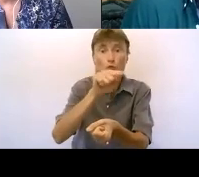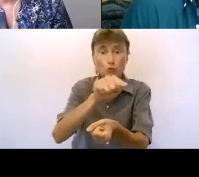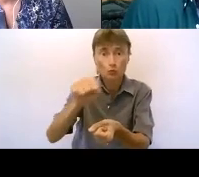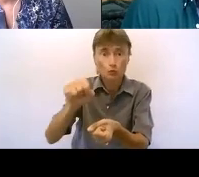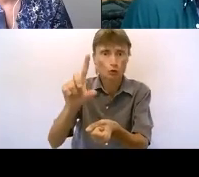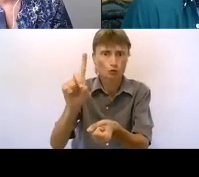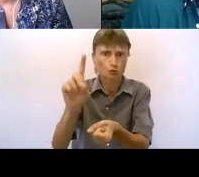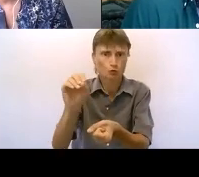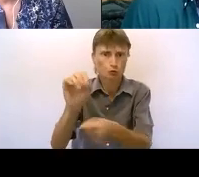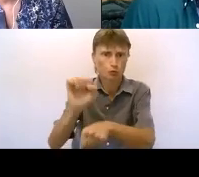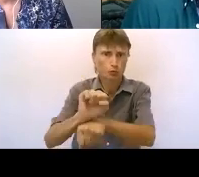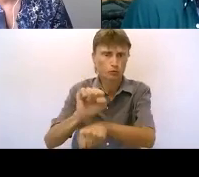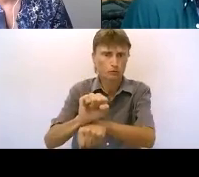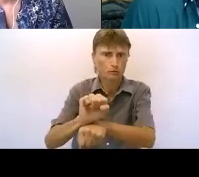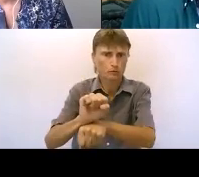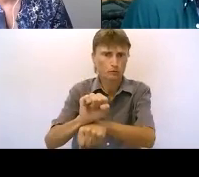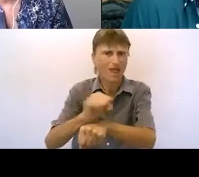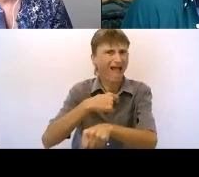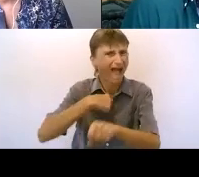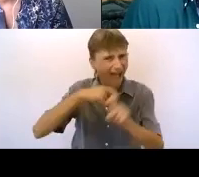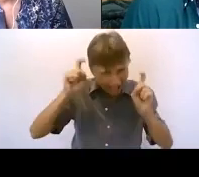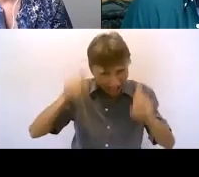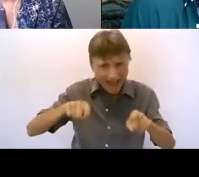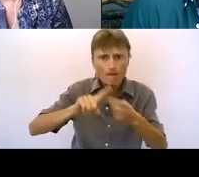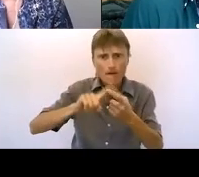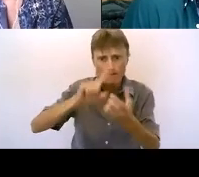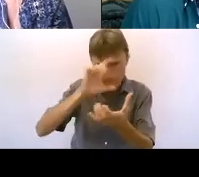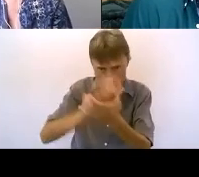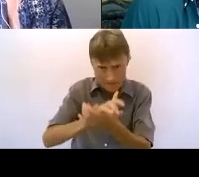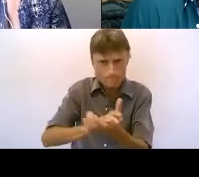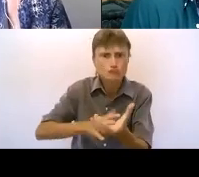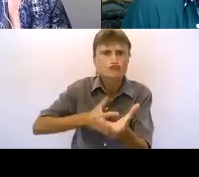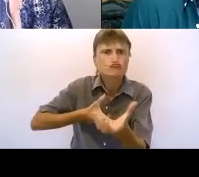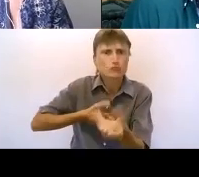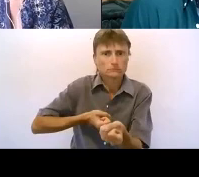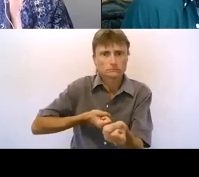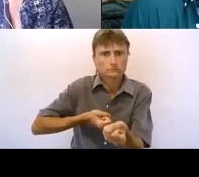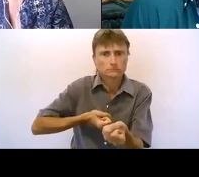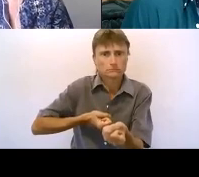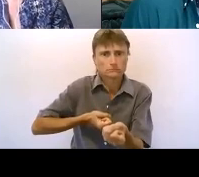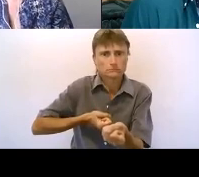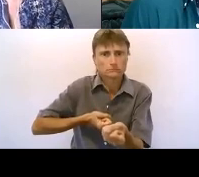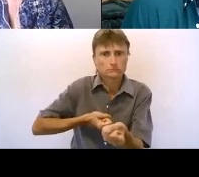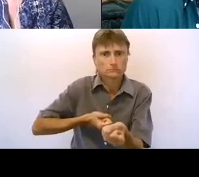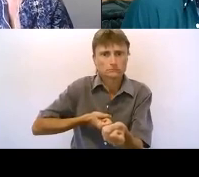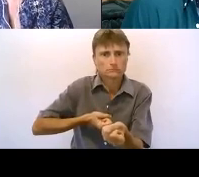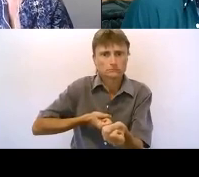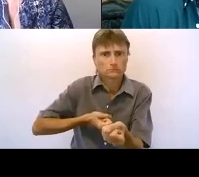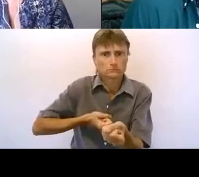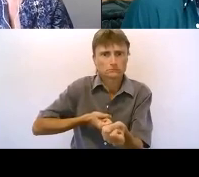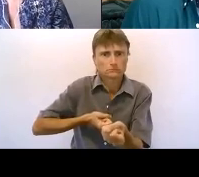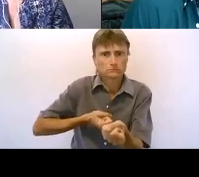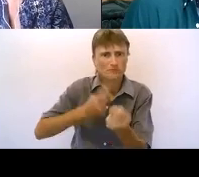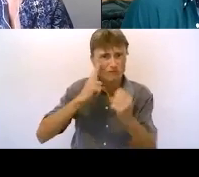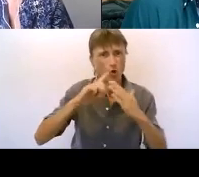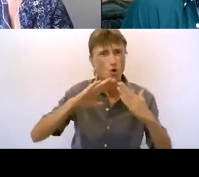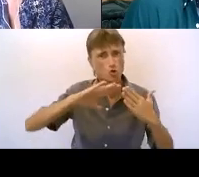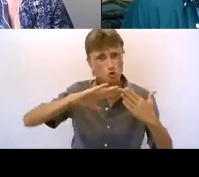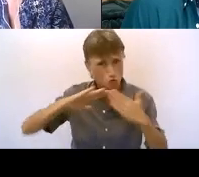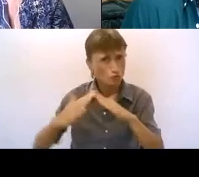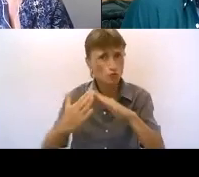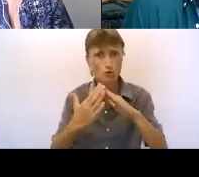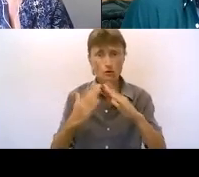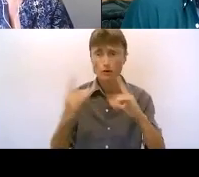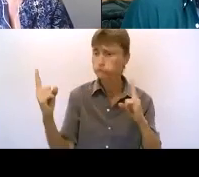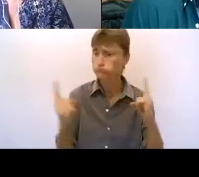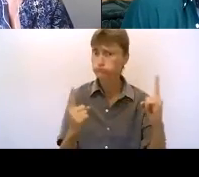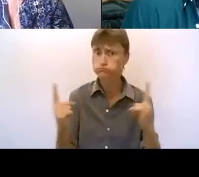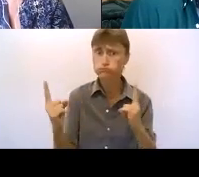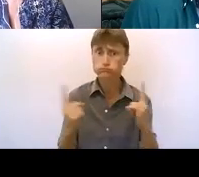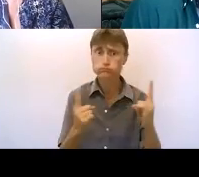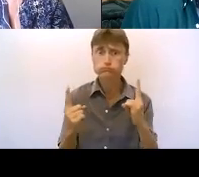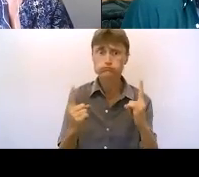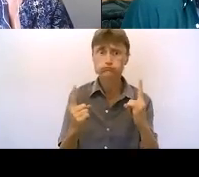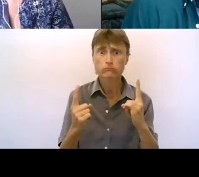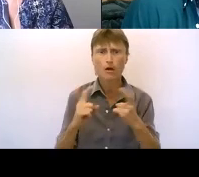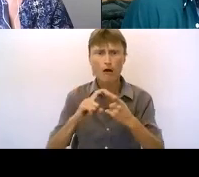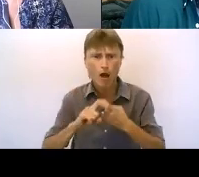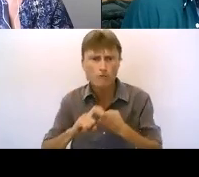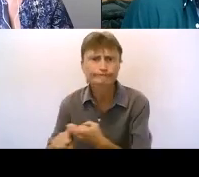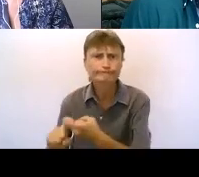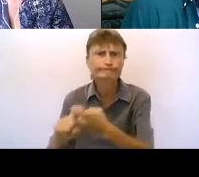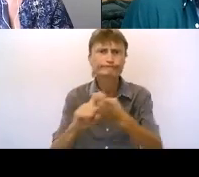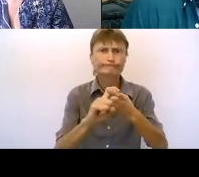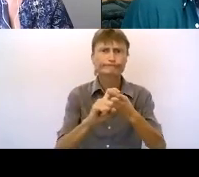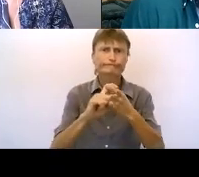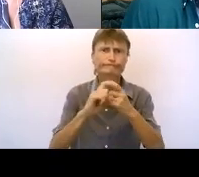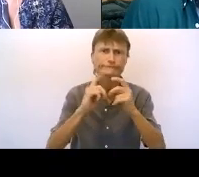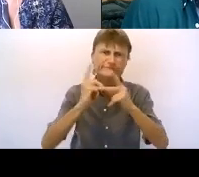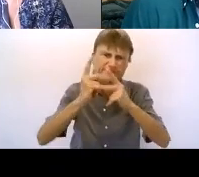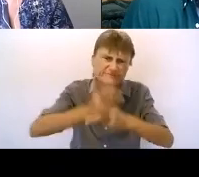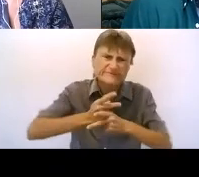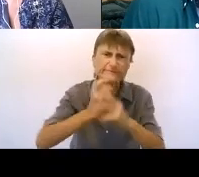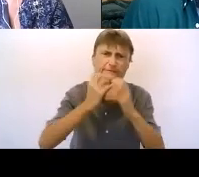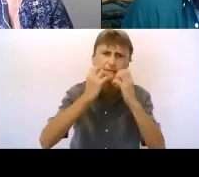I had, it's, um, it feels like being a little bit in the dark. I don't know how to go further